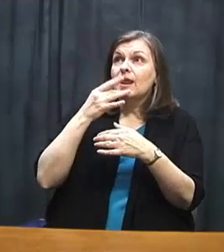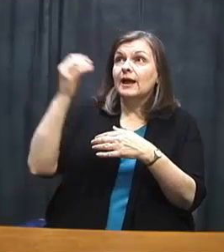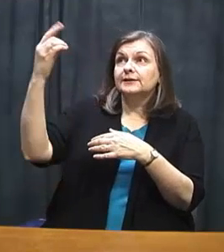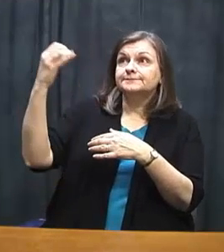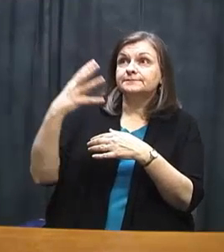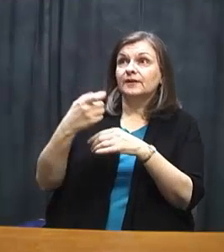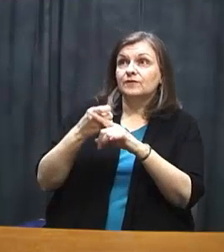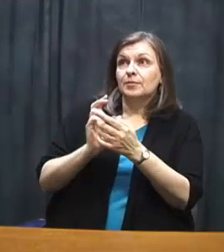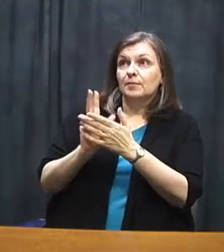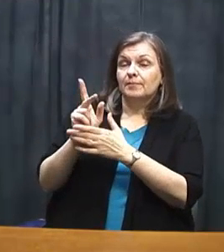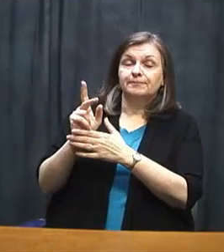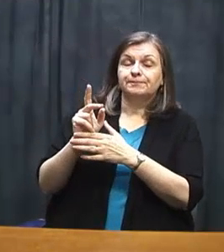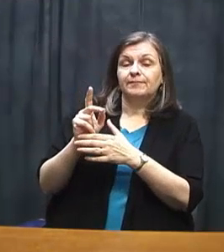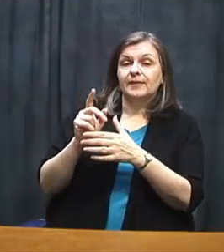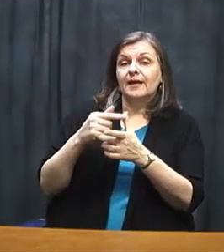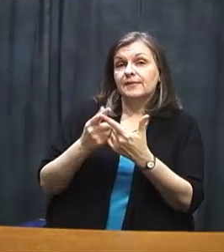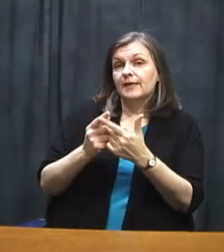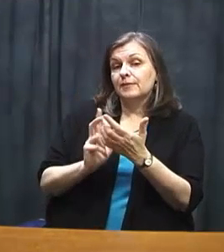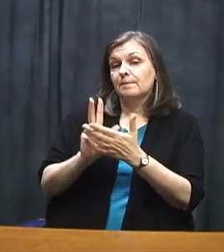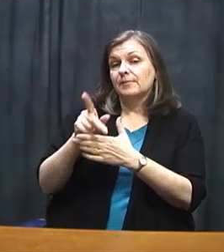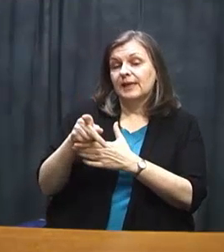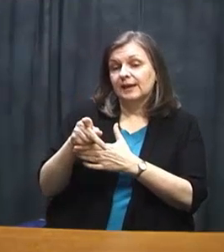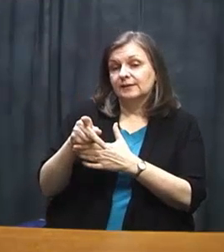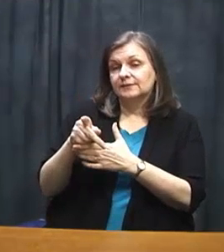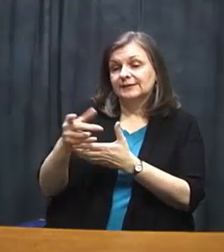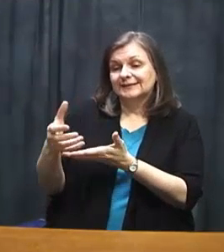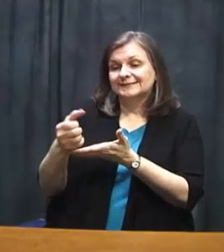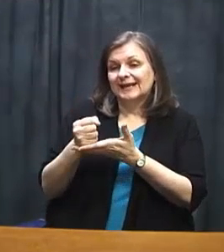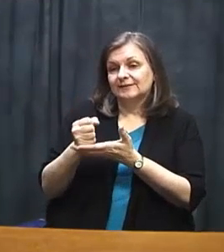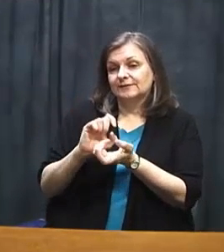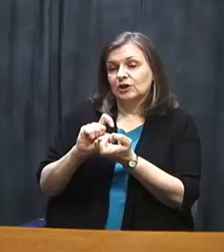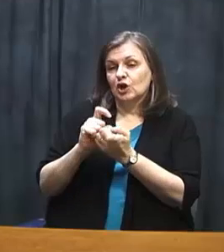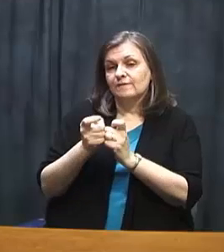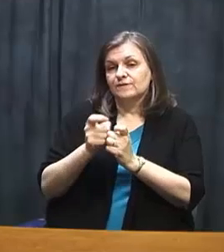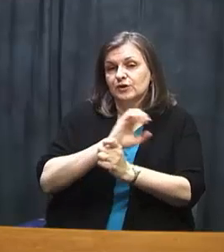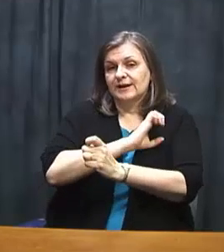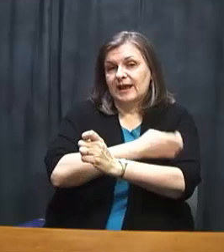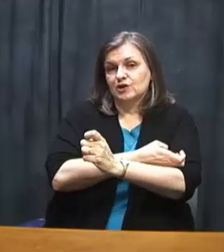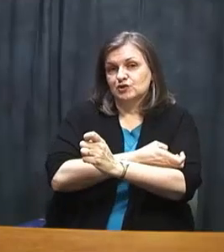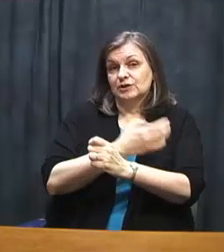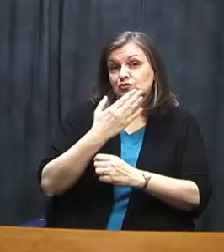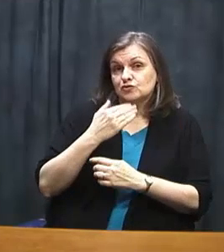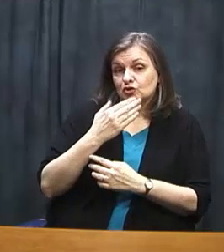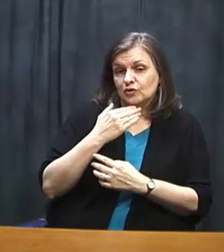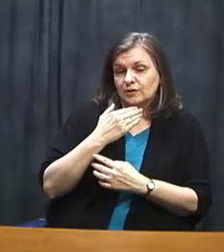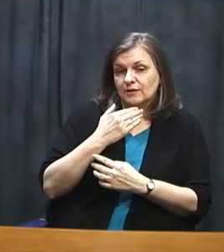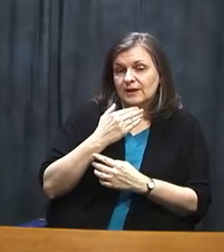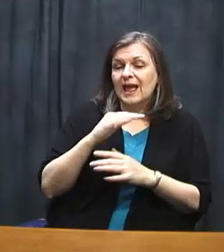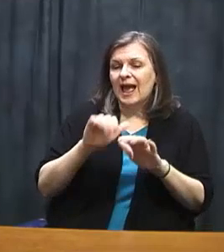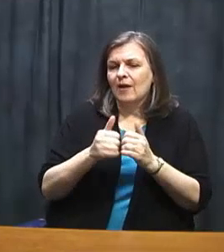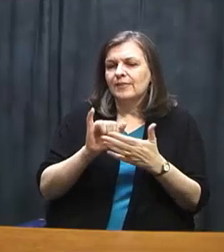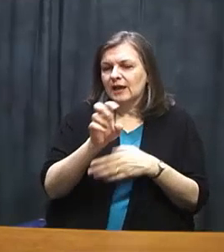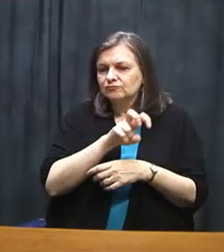to help us move the suns converted energy in the form of sugar around the plant